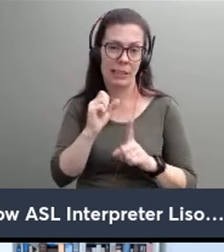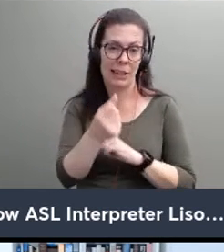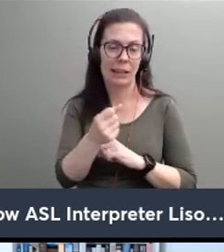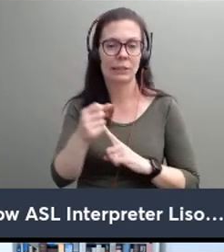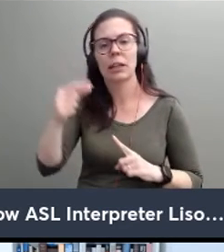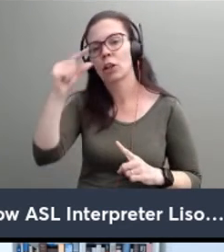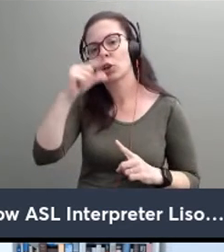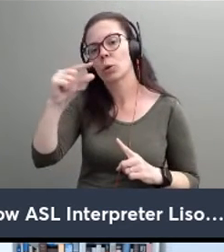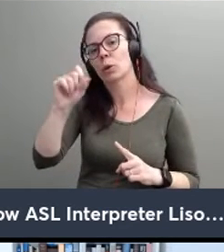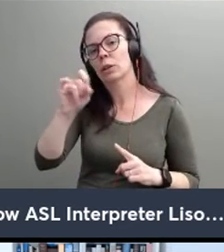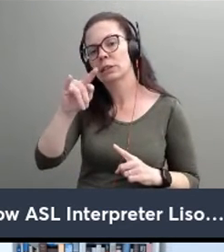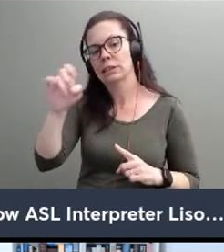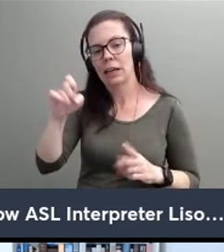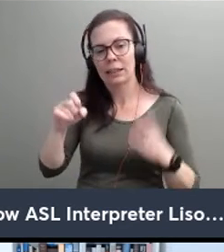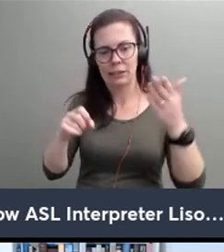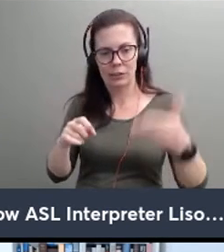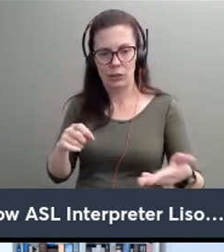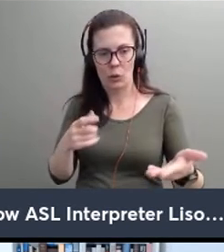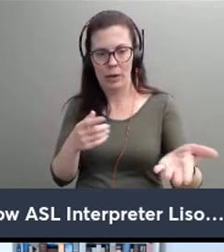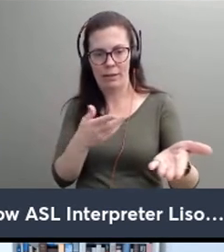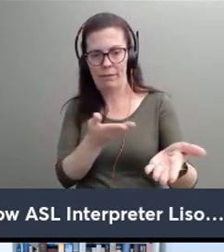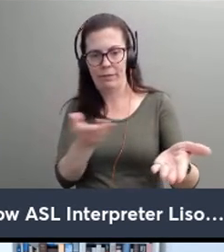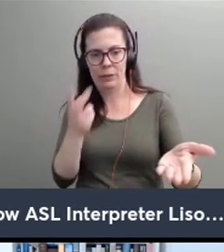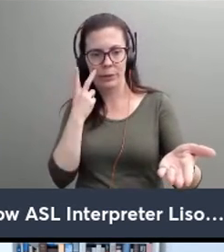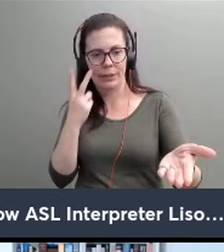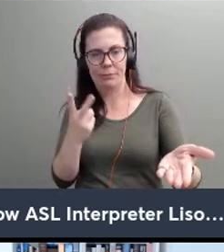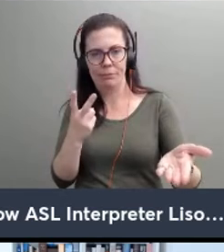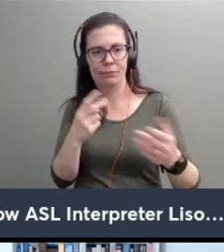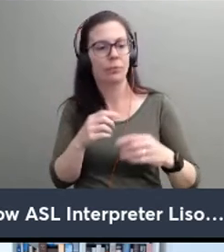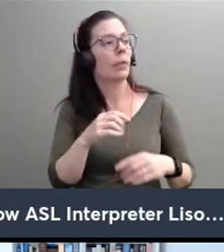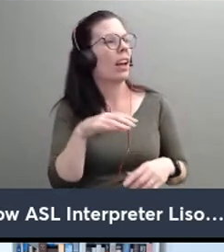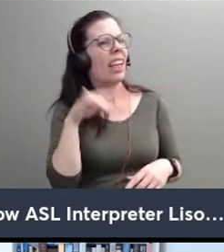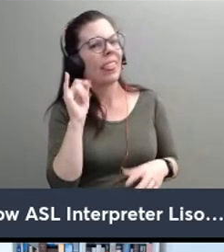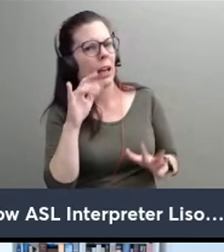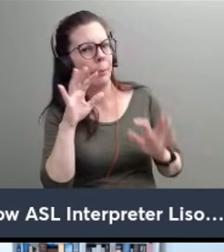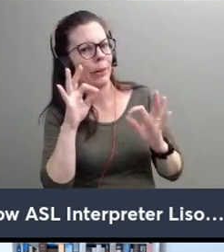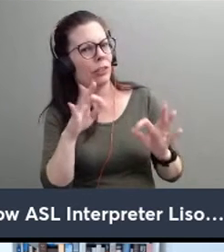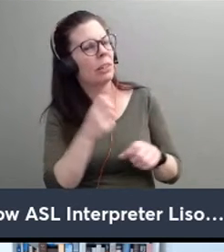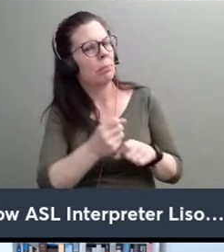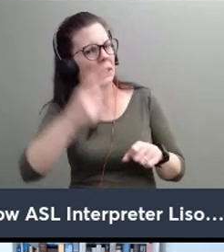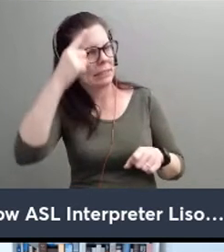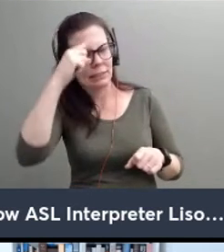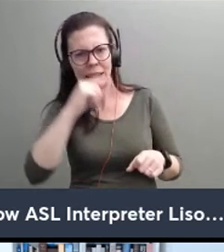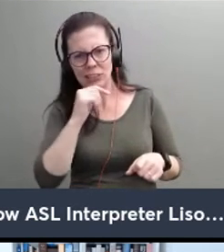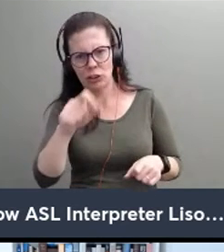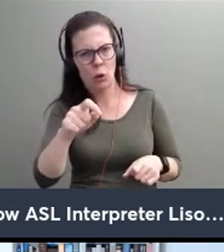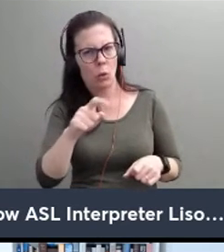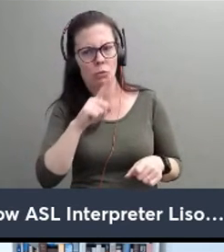so I have called out Google Site here. That's perfect. So that makes a lot of sense. I don't necessarily want anyone